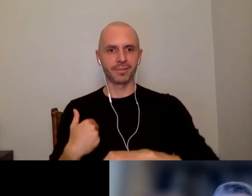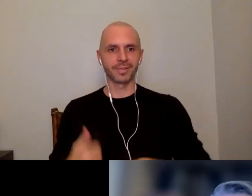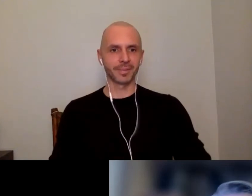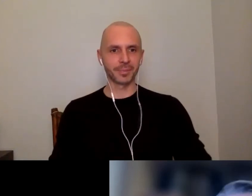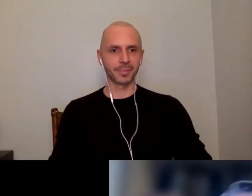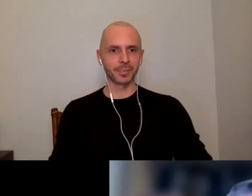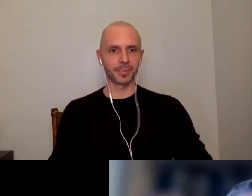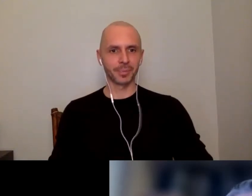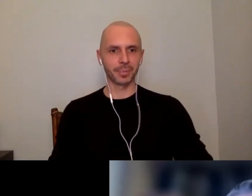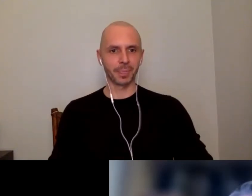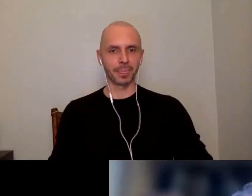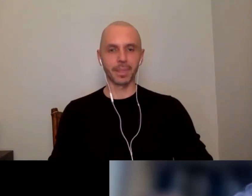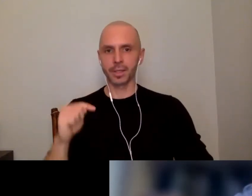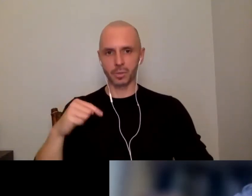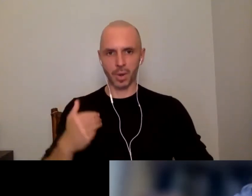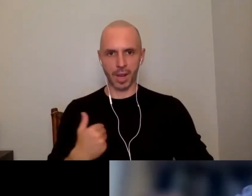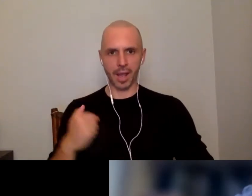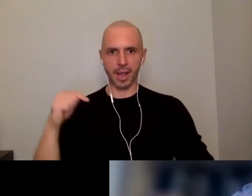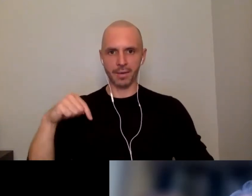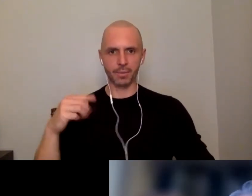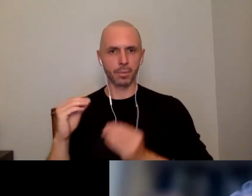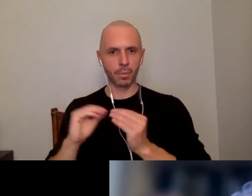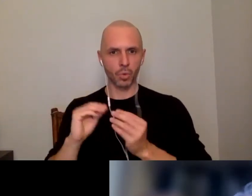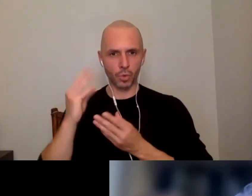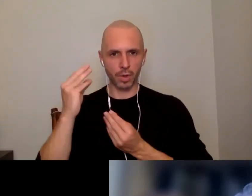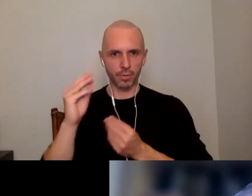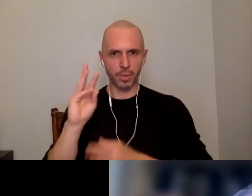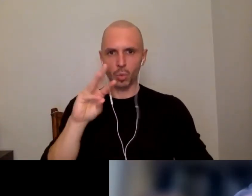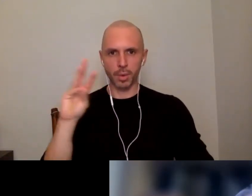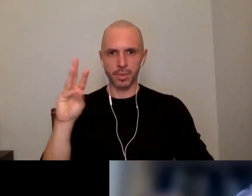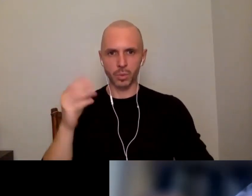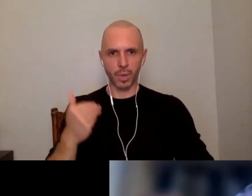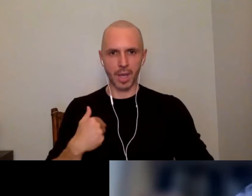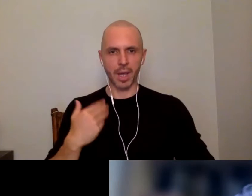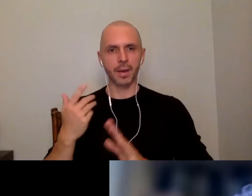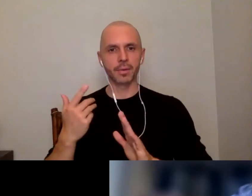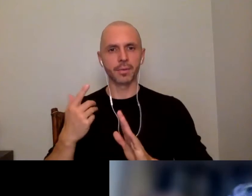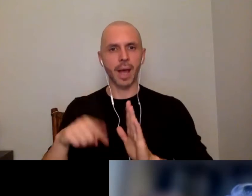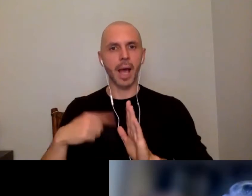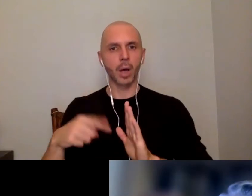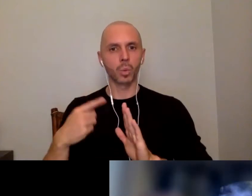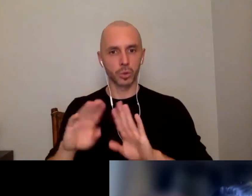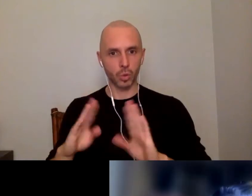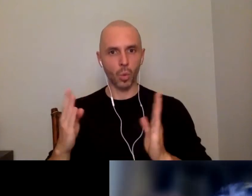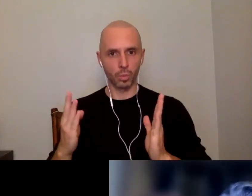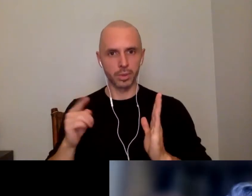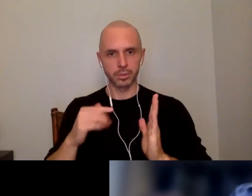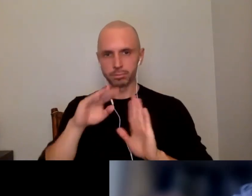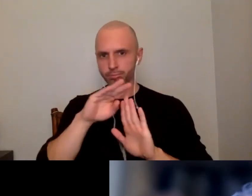on our website because we have new opening hours and some guidelines for you to be able